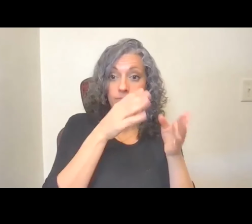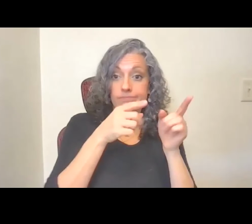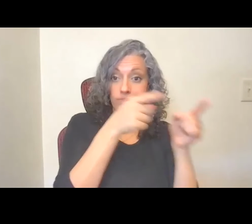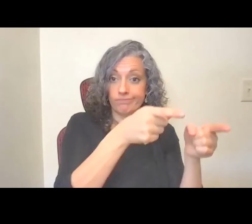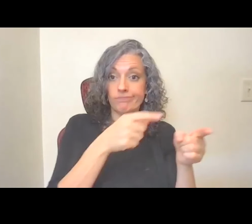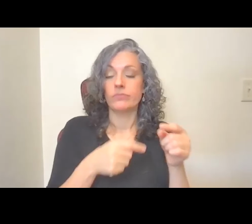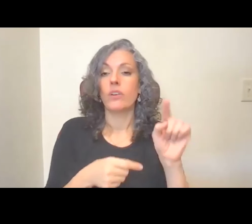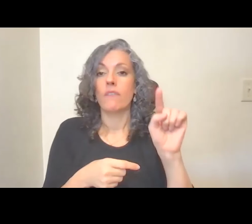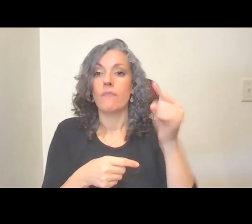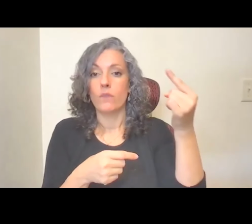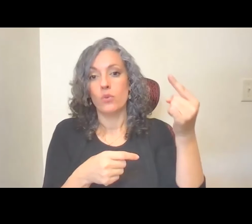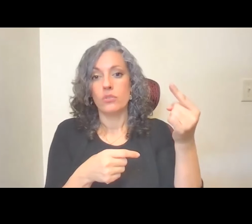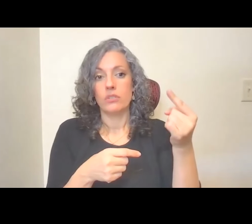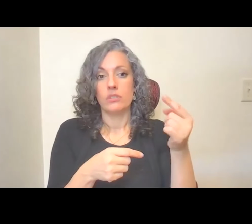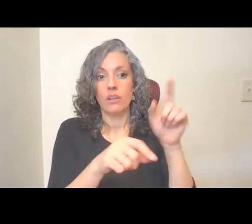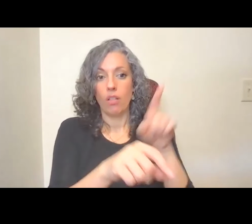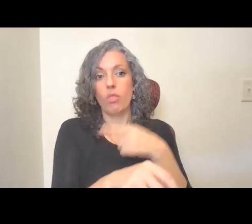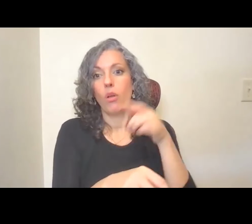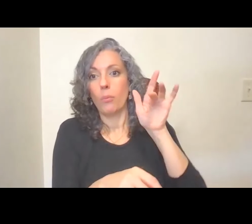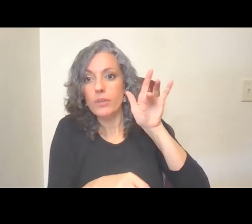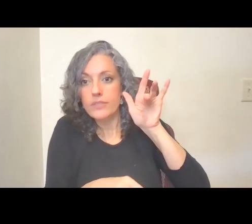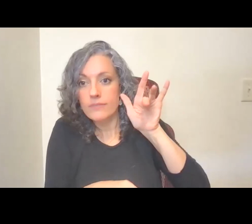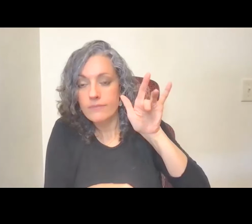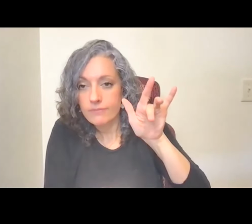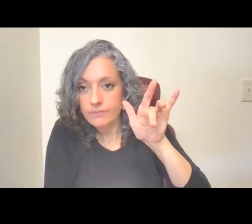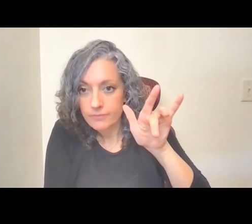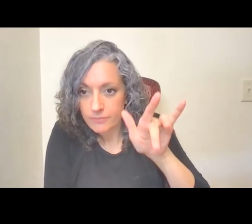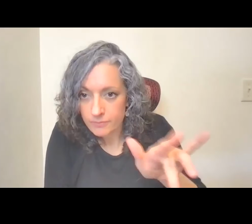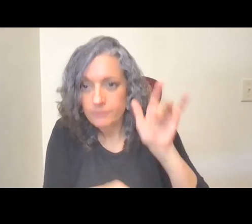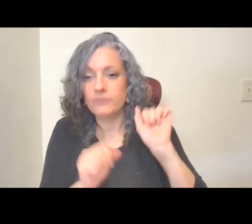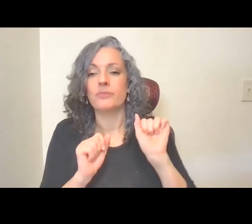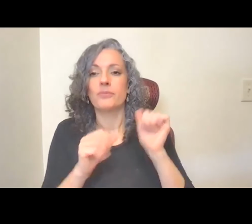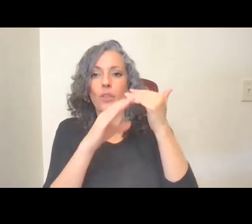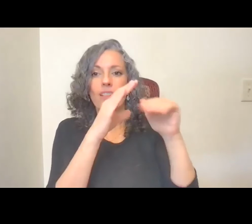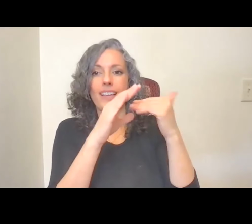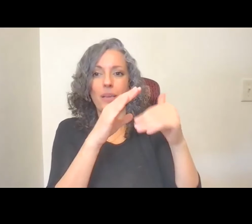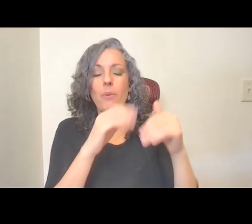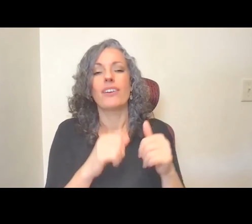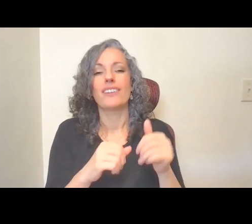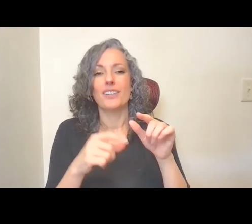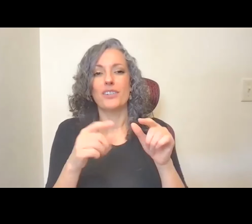you can long press directly on the email and then it shows the little toolbar at the top and you